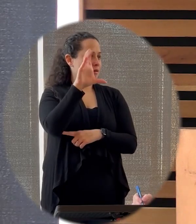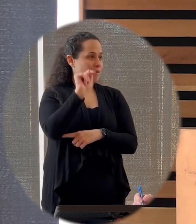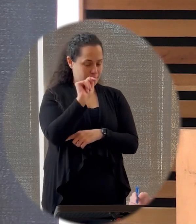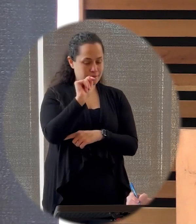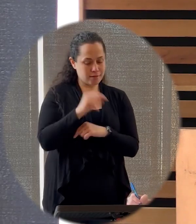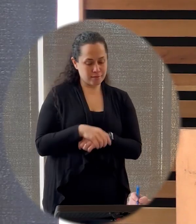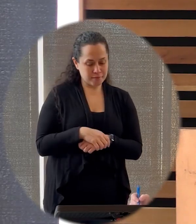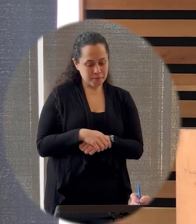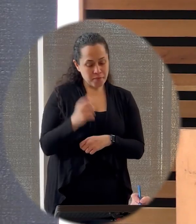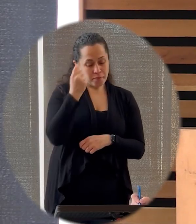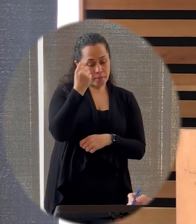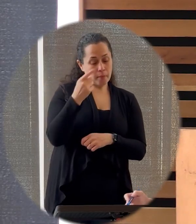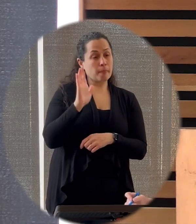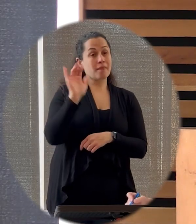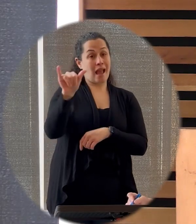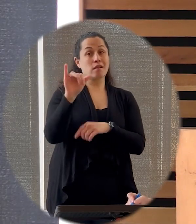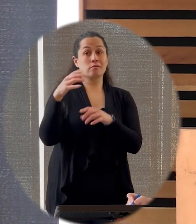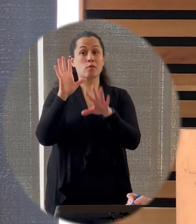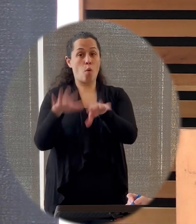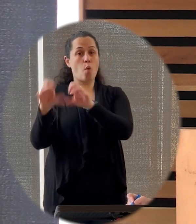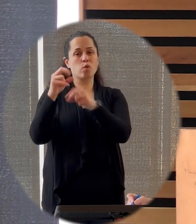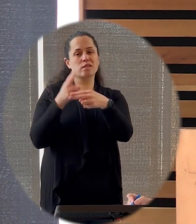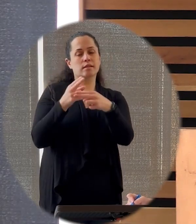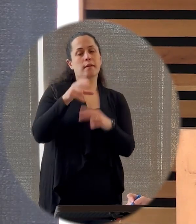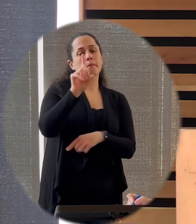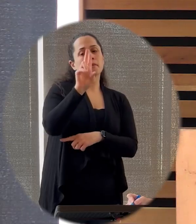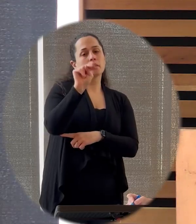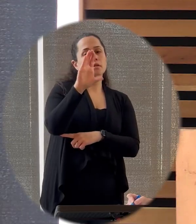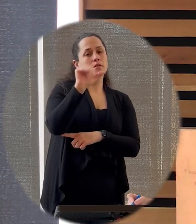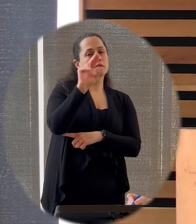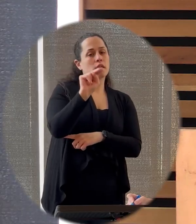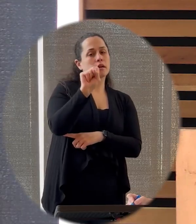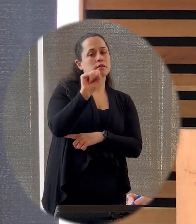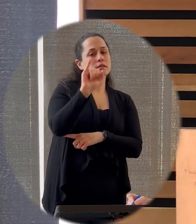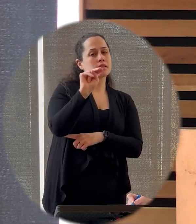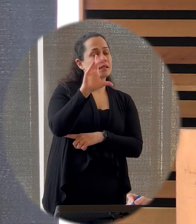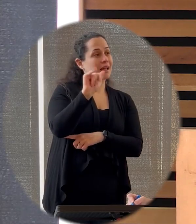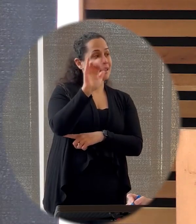On the podcast, host Duncan Sinclair explores the ideas, leadership, and conversations shaping the